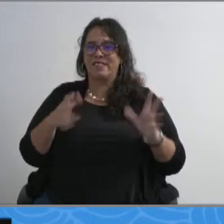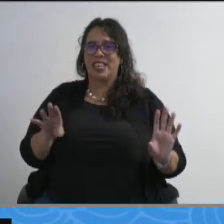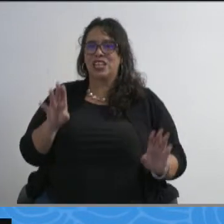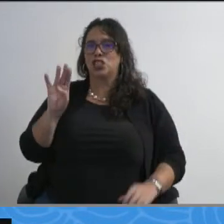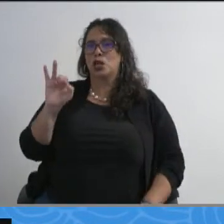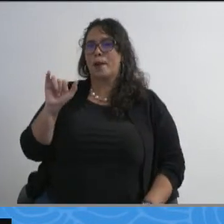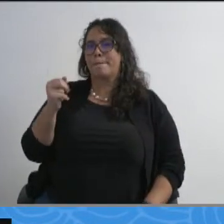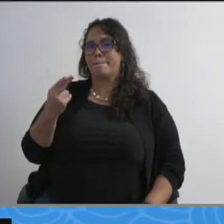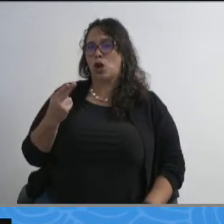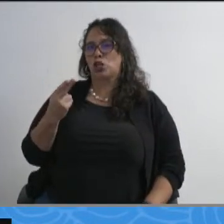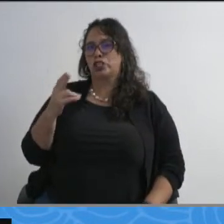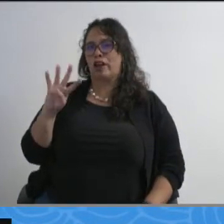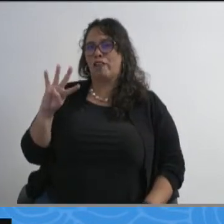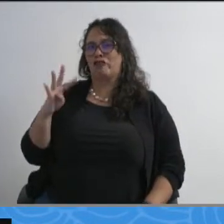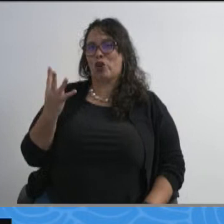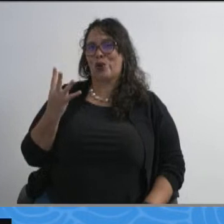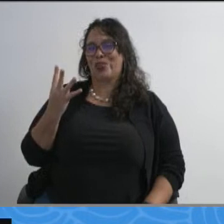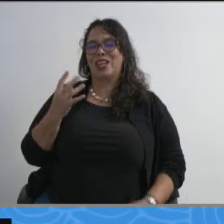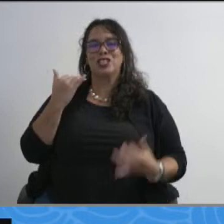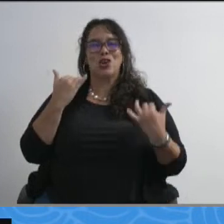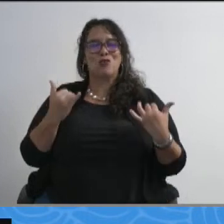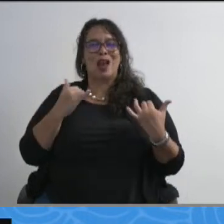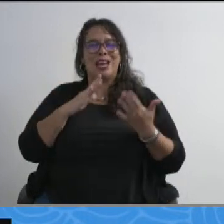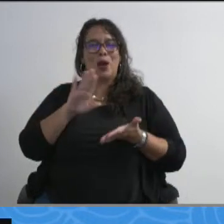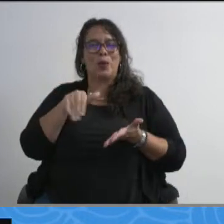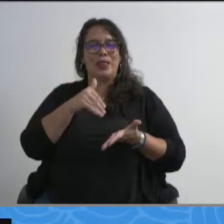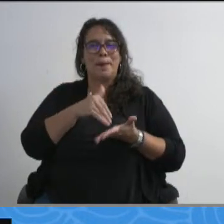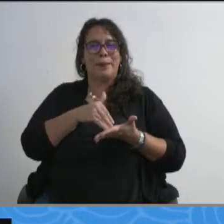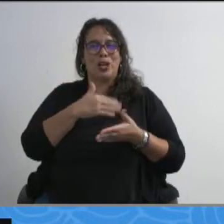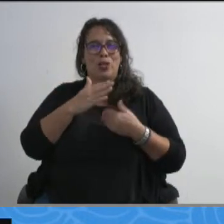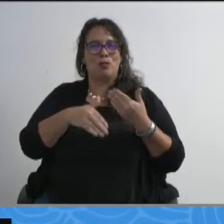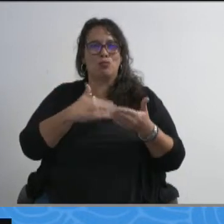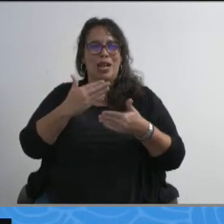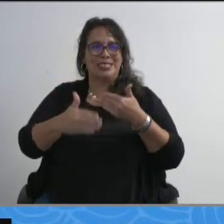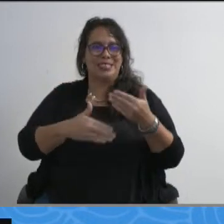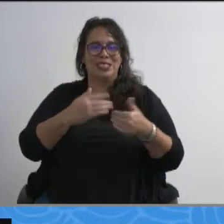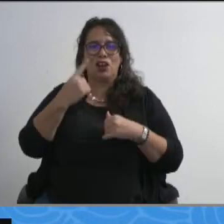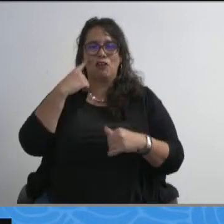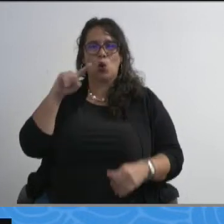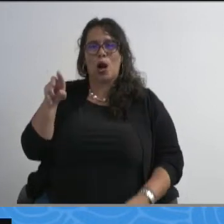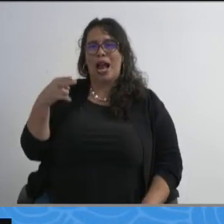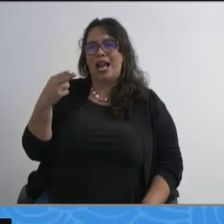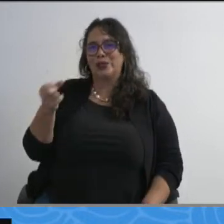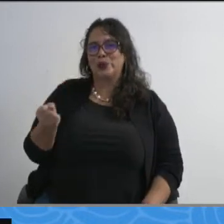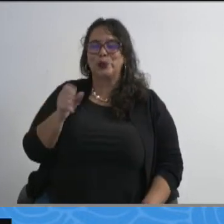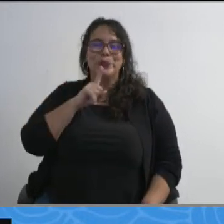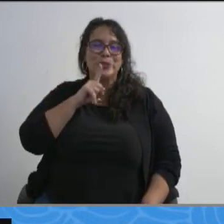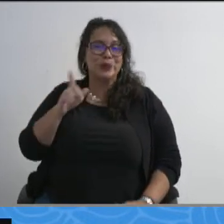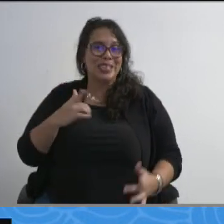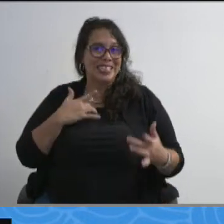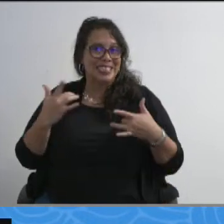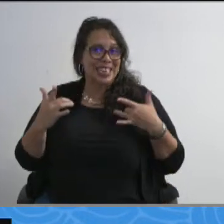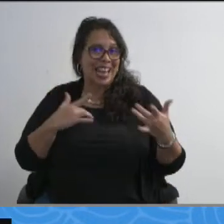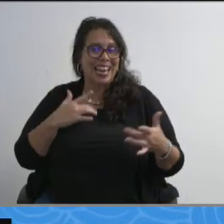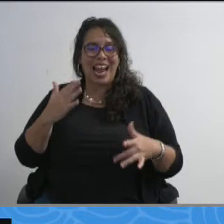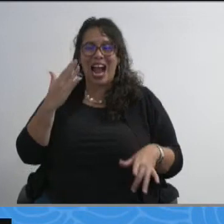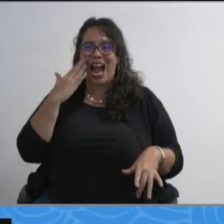And so, we're kind of in the middle of our processing time for High School Choice. And so that's really exciting. I know a lot of eighth graders are excited